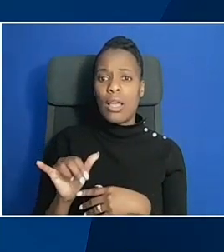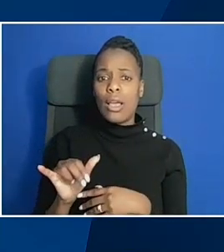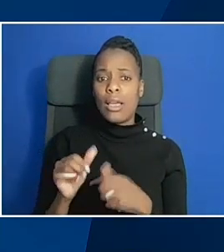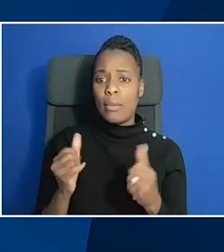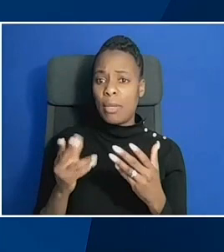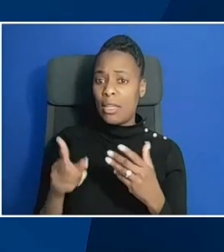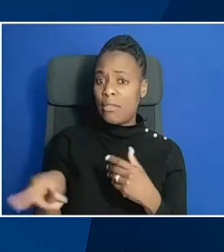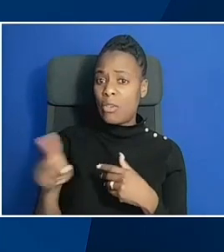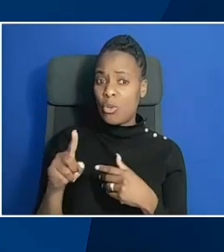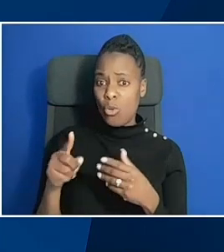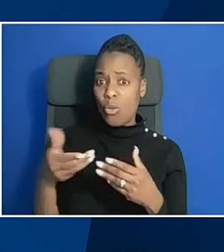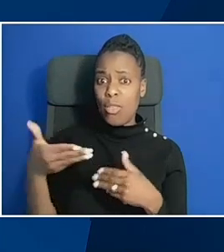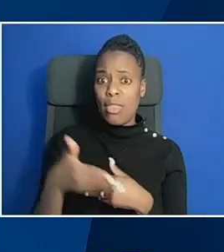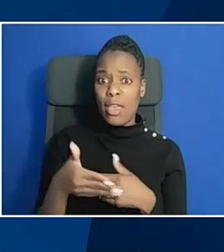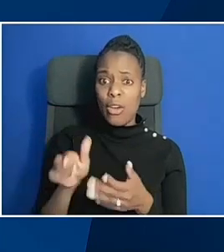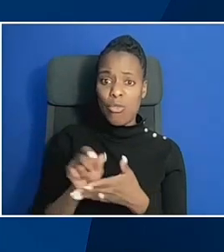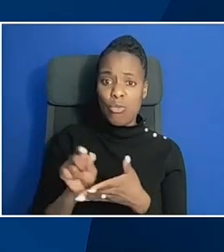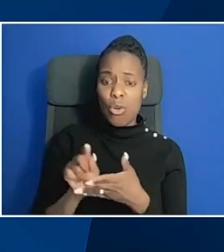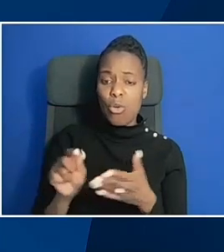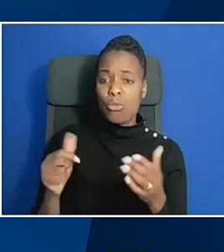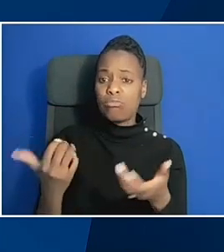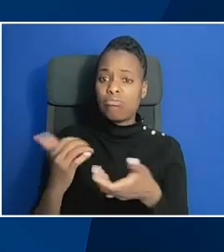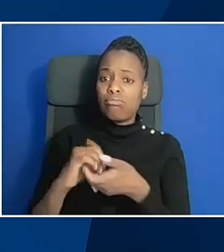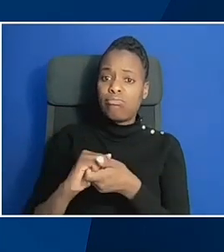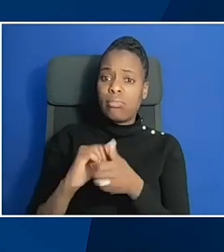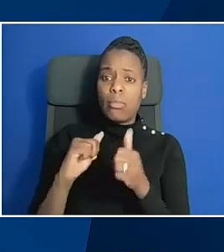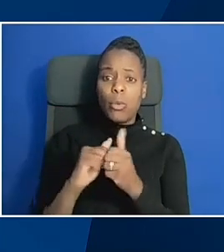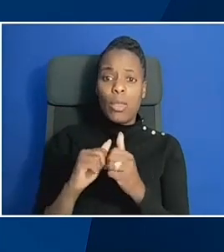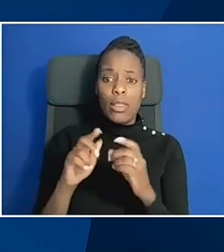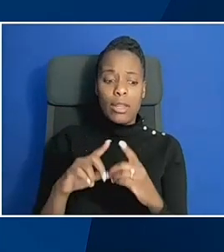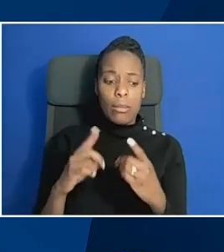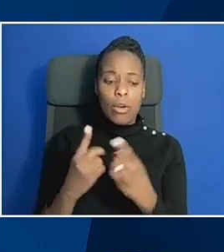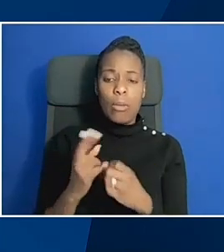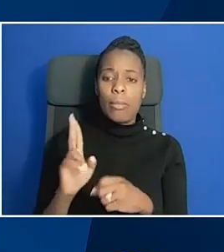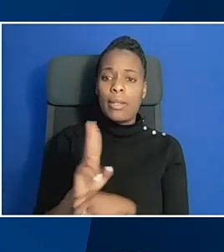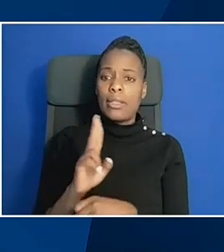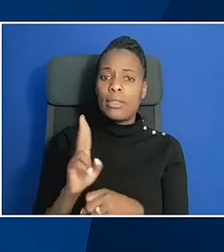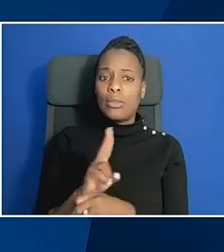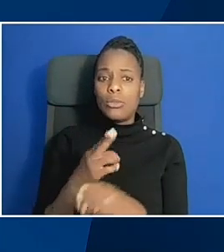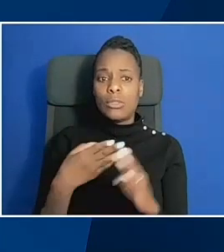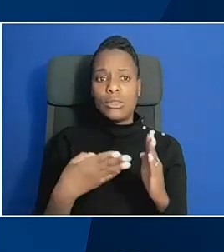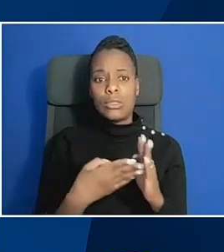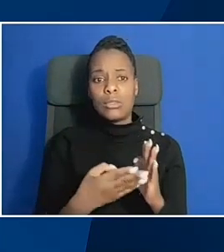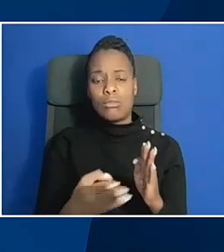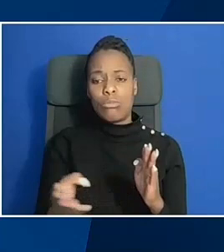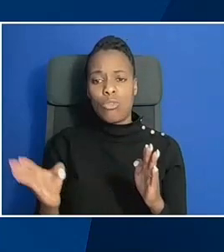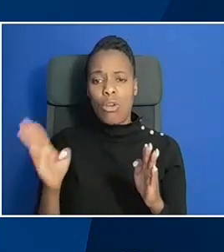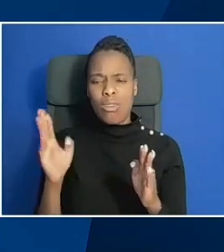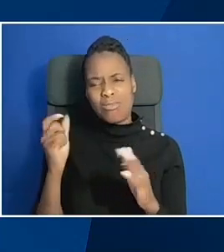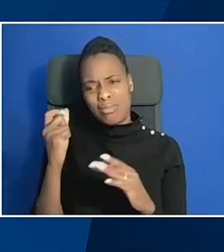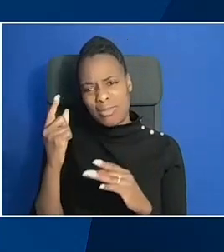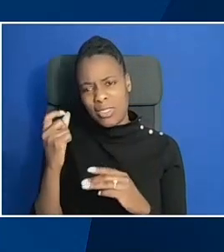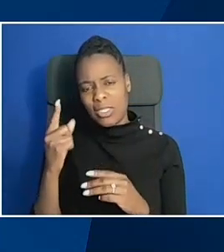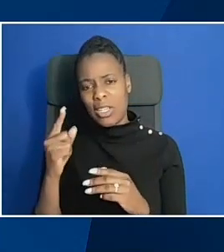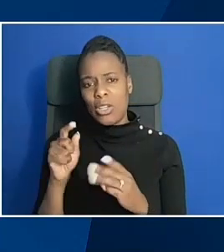wrote them with the Department. And especially using a very broad- and I understand you probably wrote the word not thinking the Department would take it